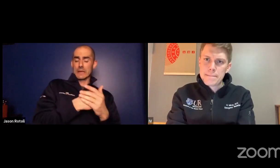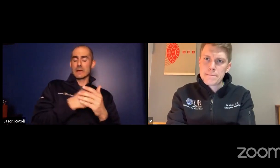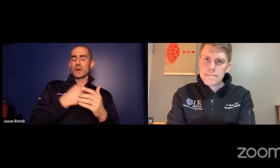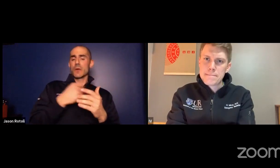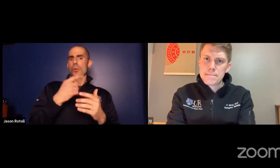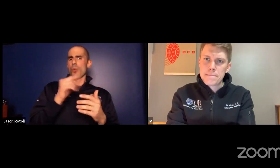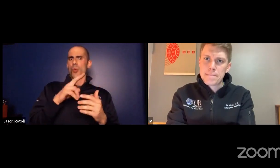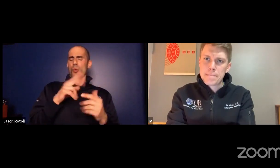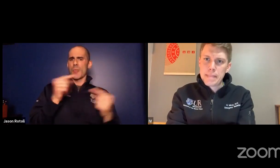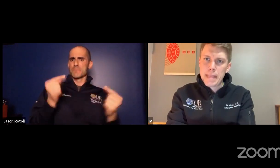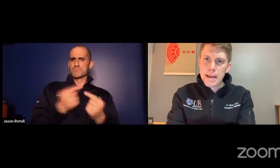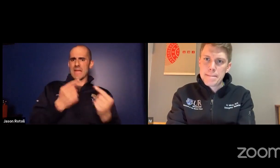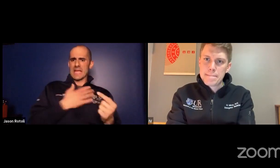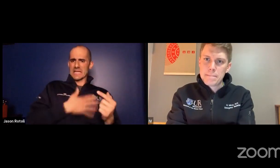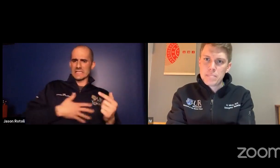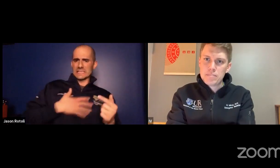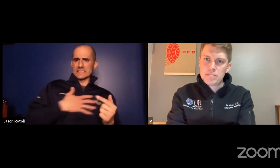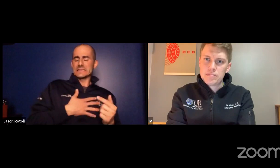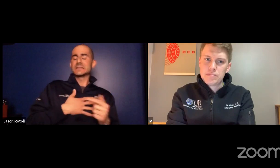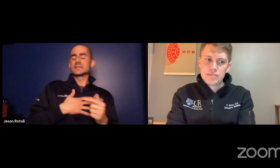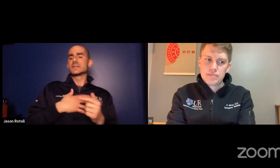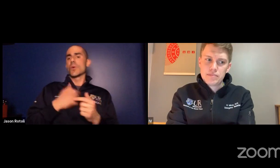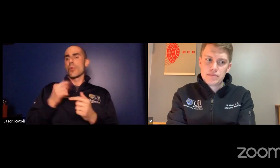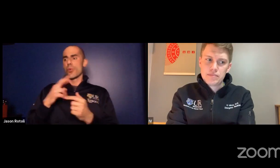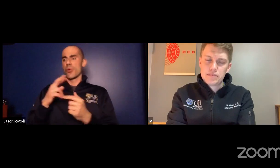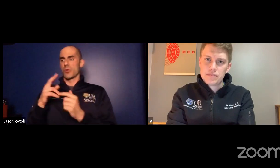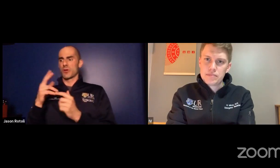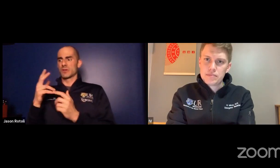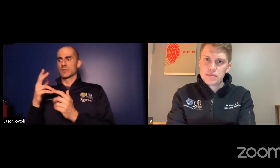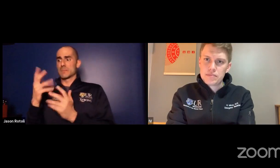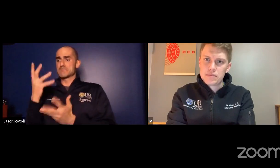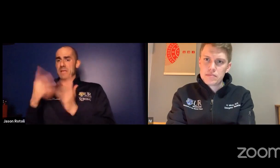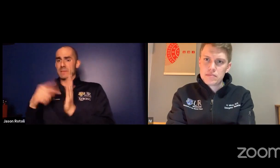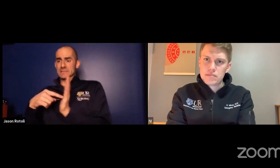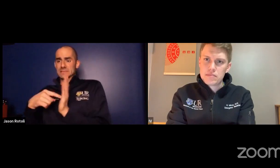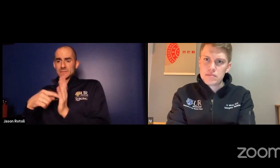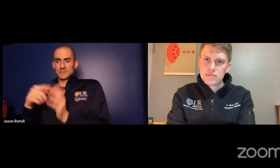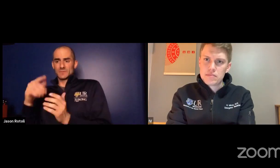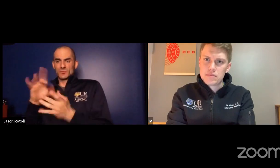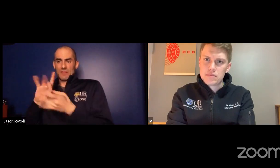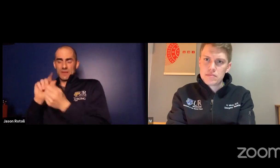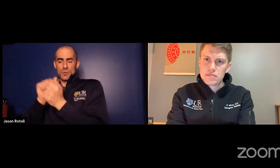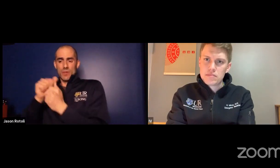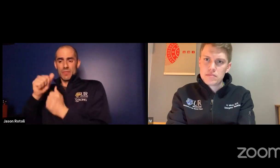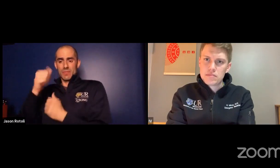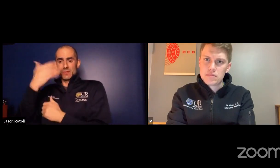emergency room. Not urgent care, not primary care physician. This is a matter